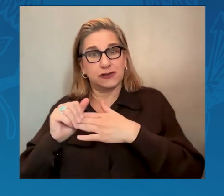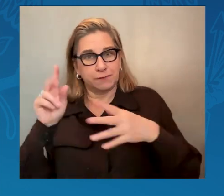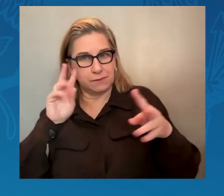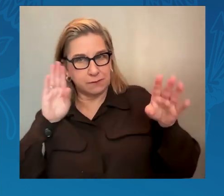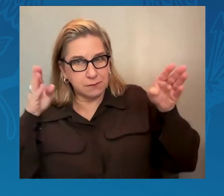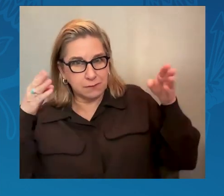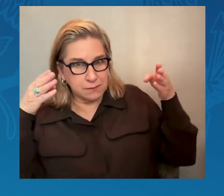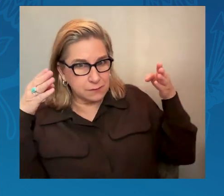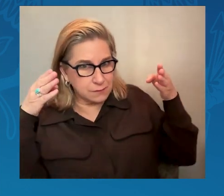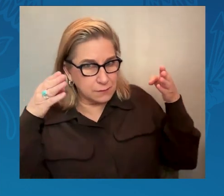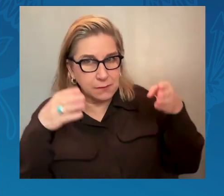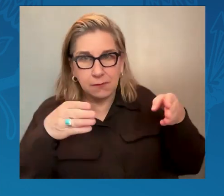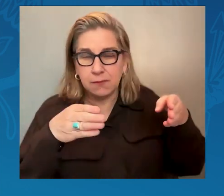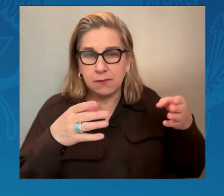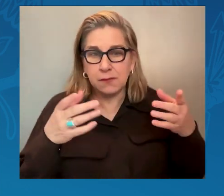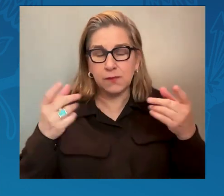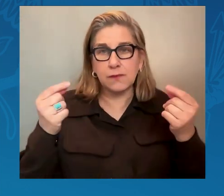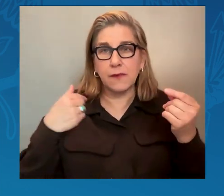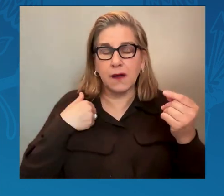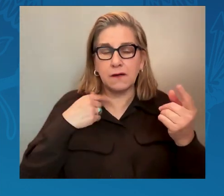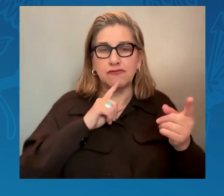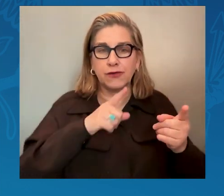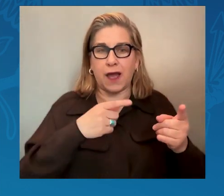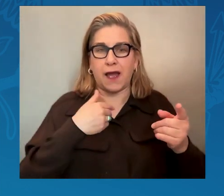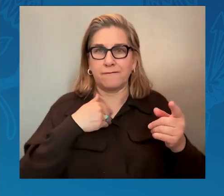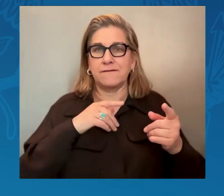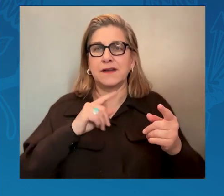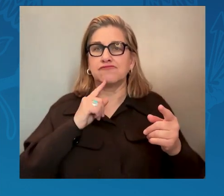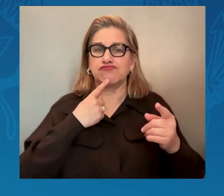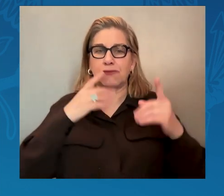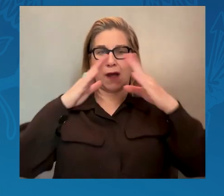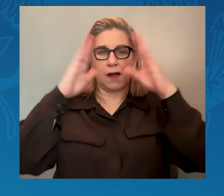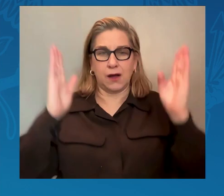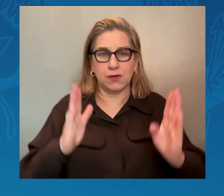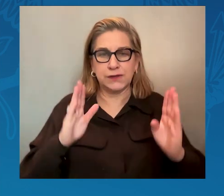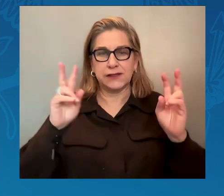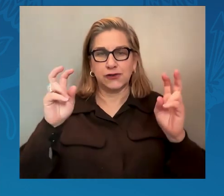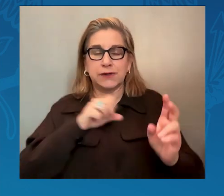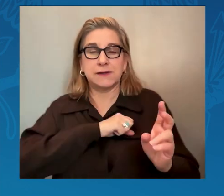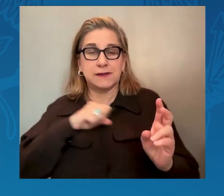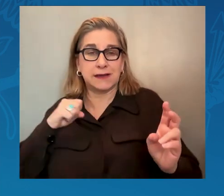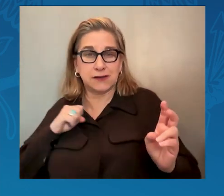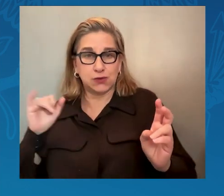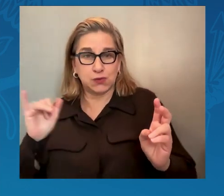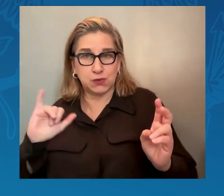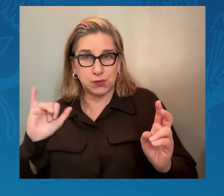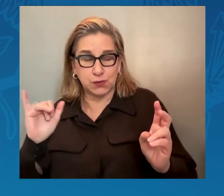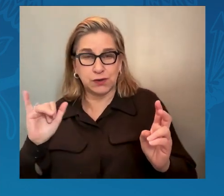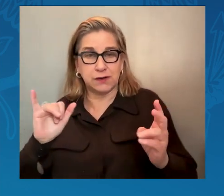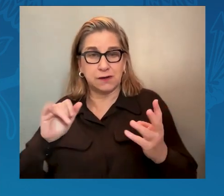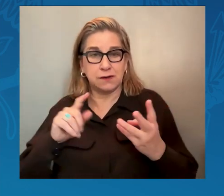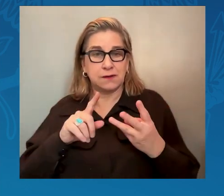so we can address issues such as transportation, such as nutrition, which all have an impact